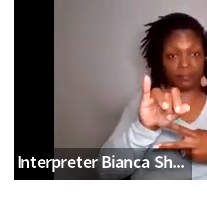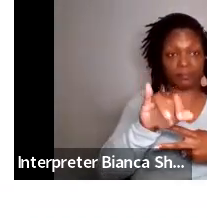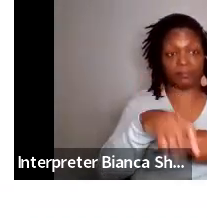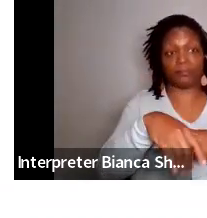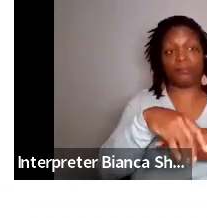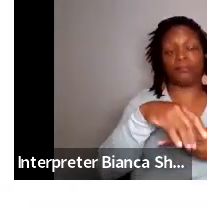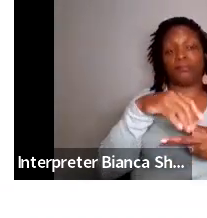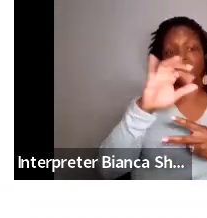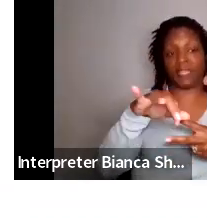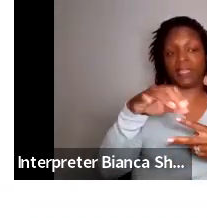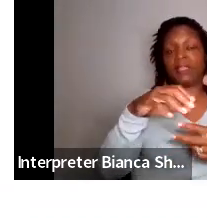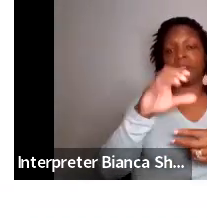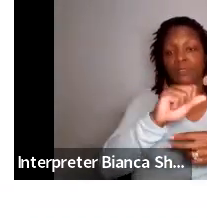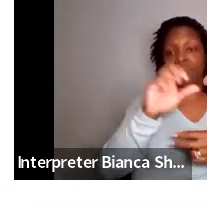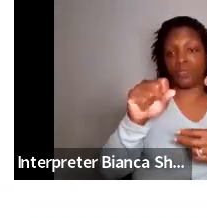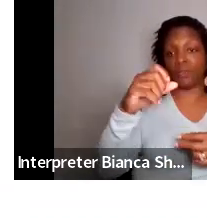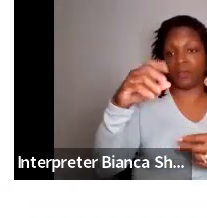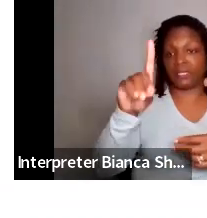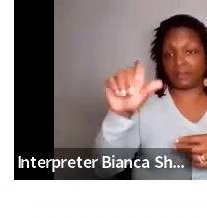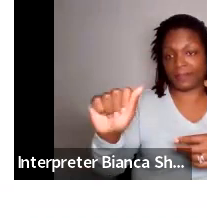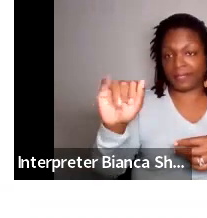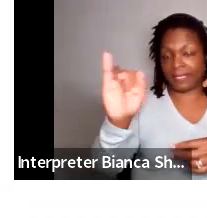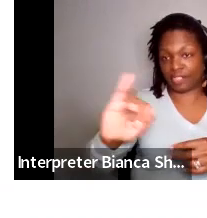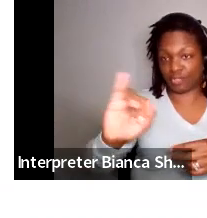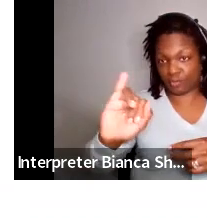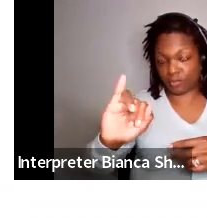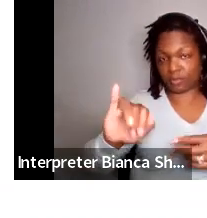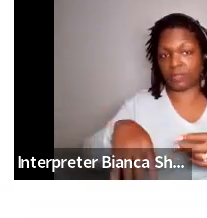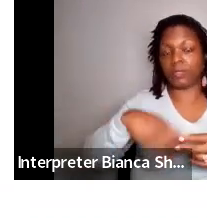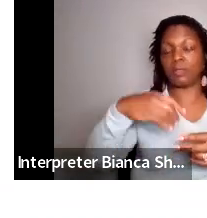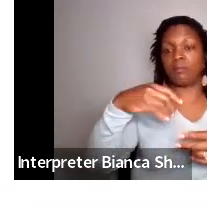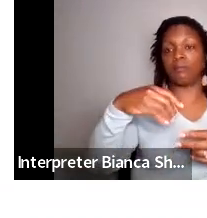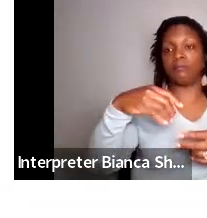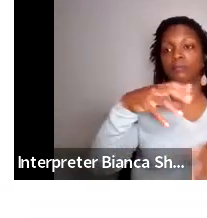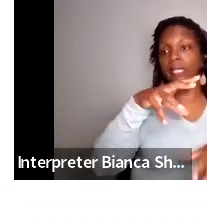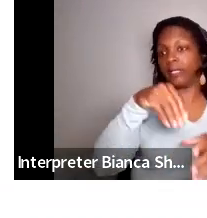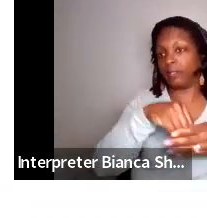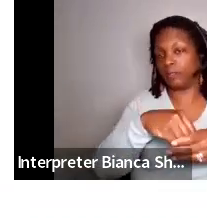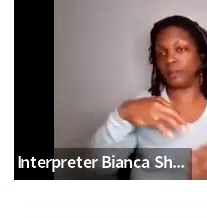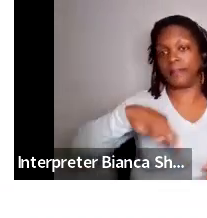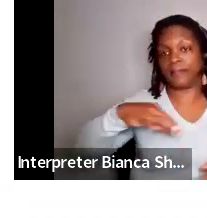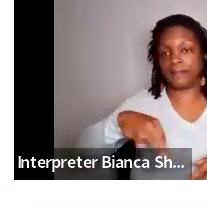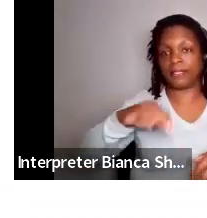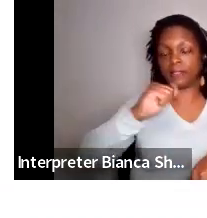Ssdi is one type which includes benefits based on your own work.